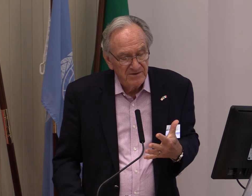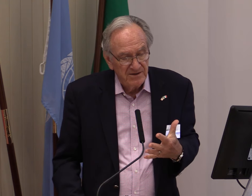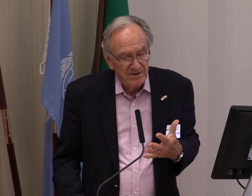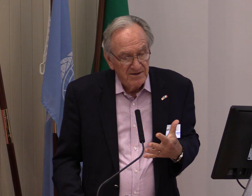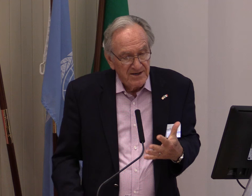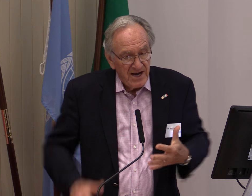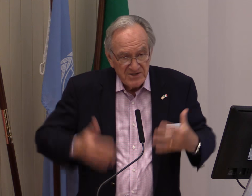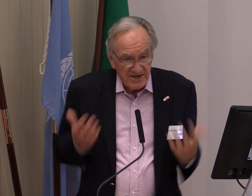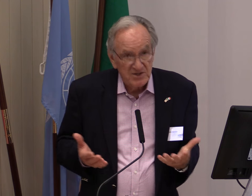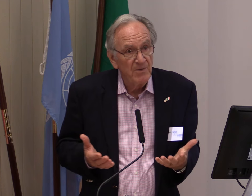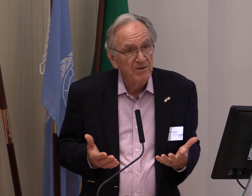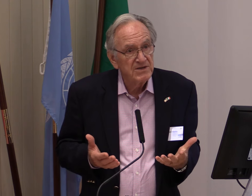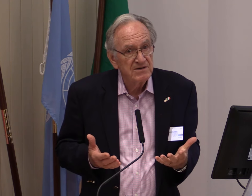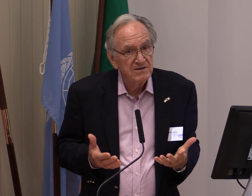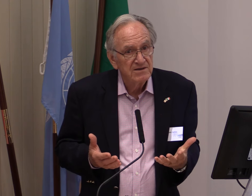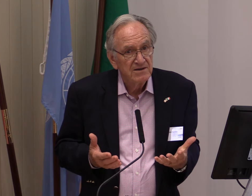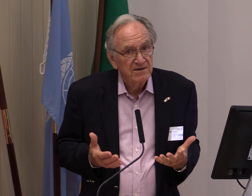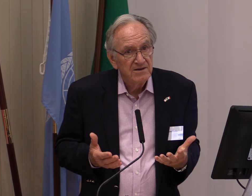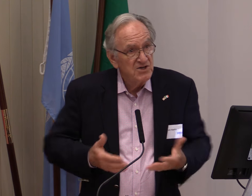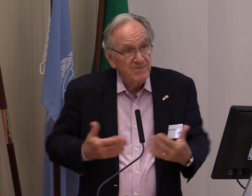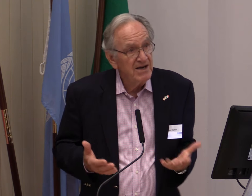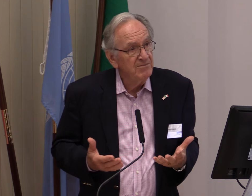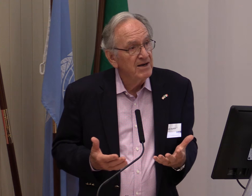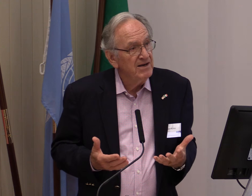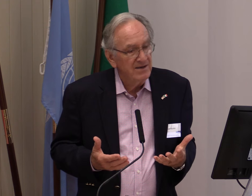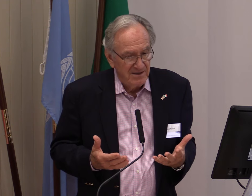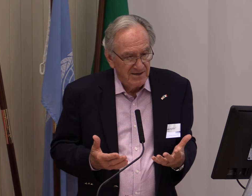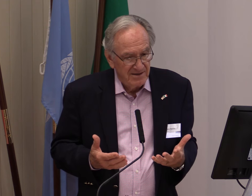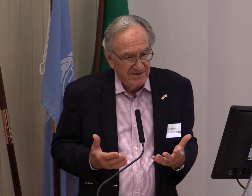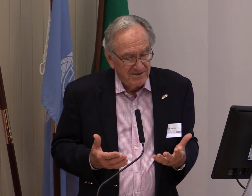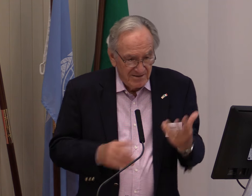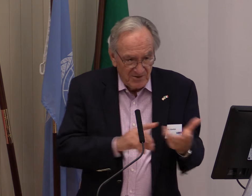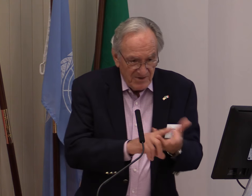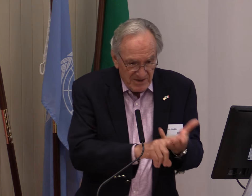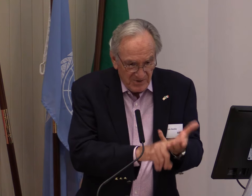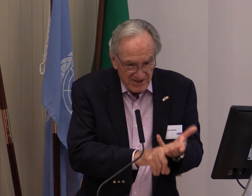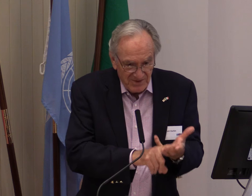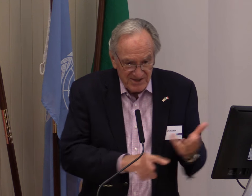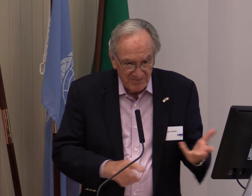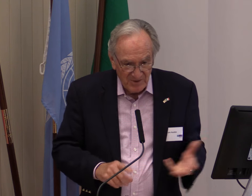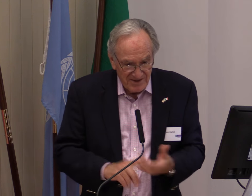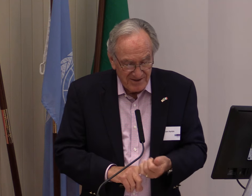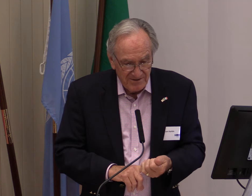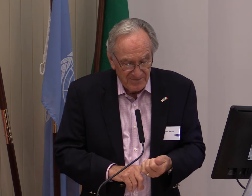herself. She has a small business, she's making money, three people with disabilities employed